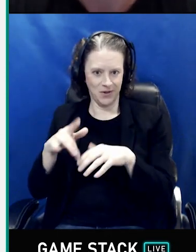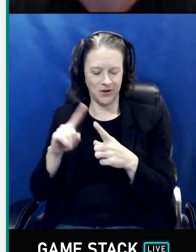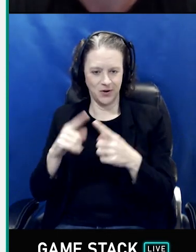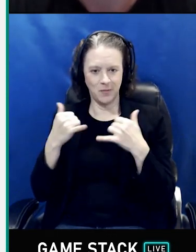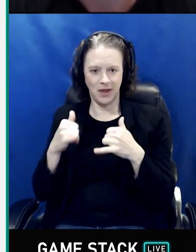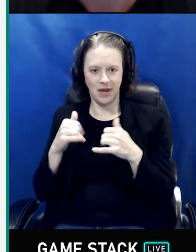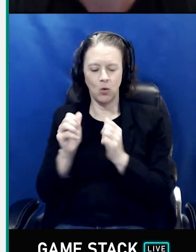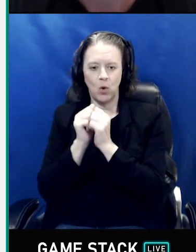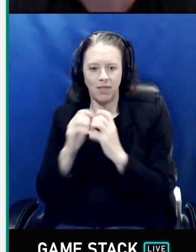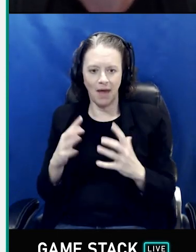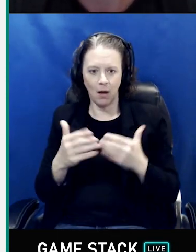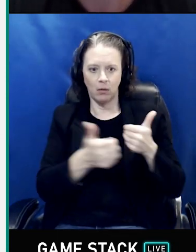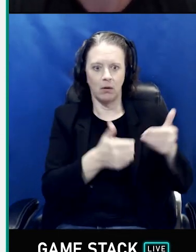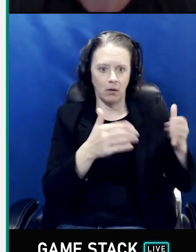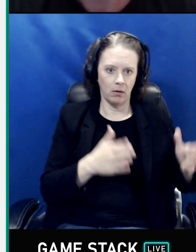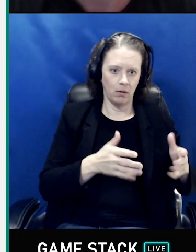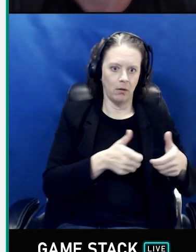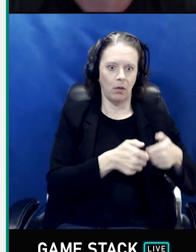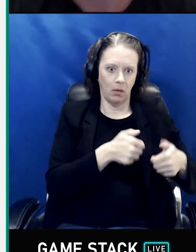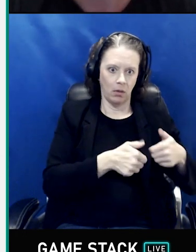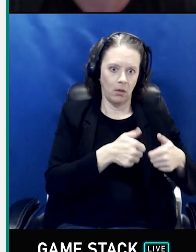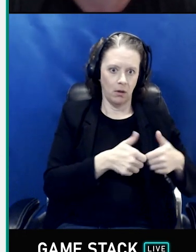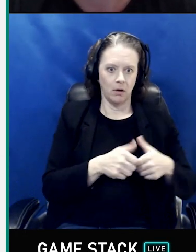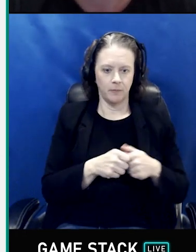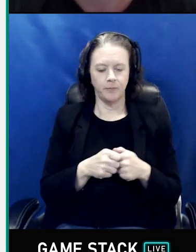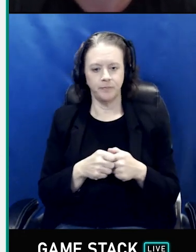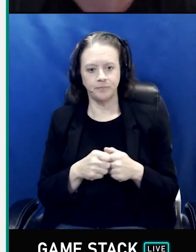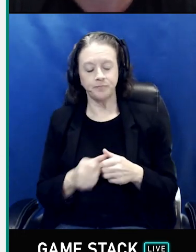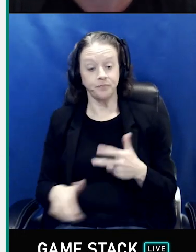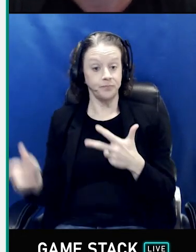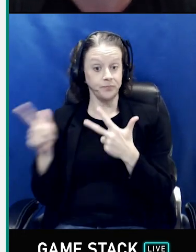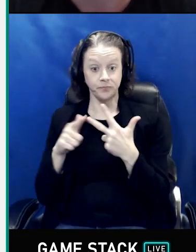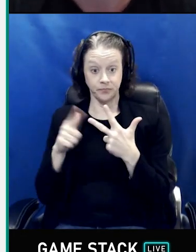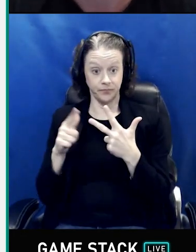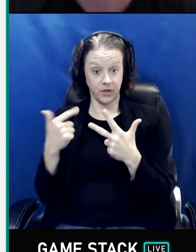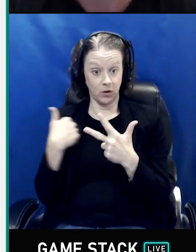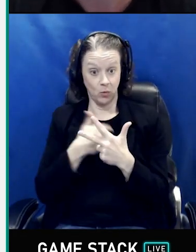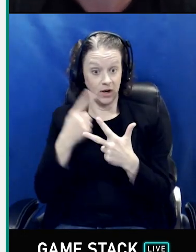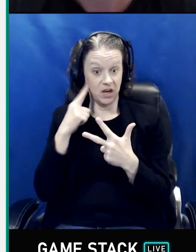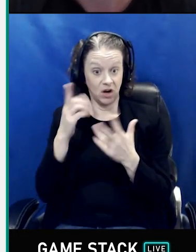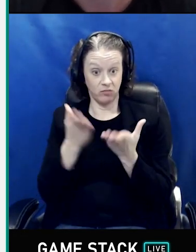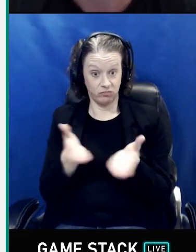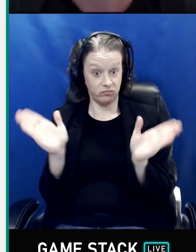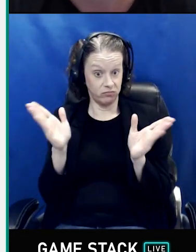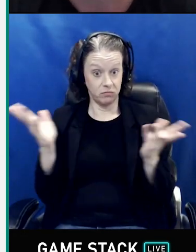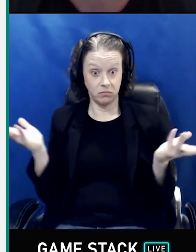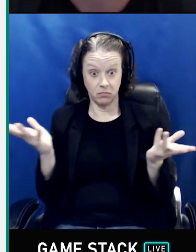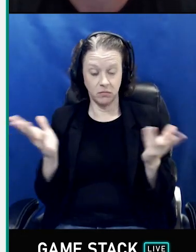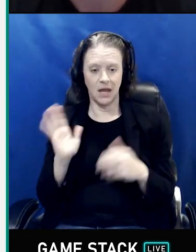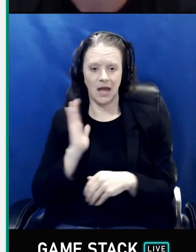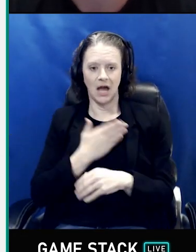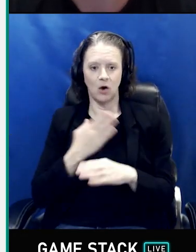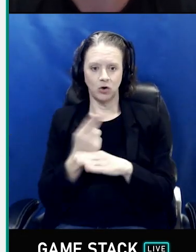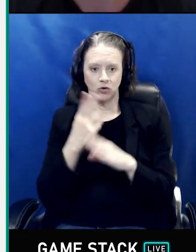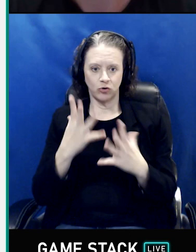scenarios. And finally, the last thing we're hearing across the board is that our users want More content.